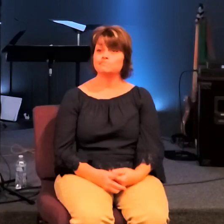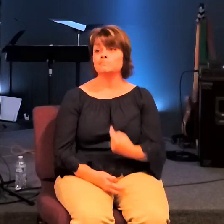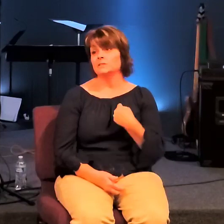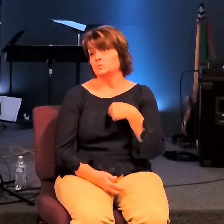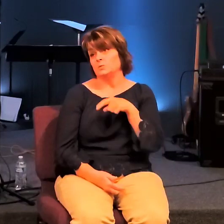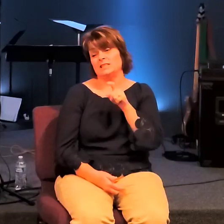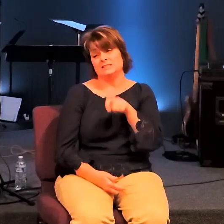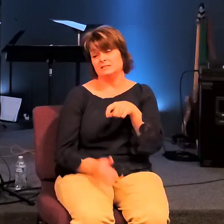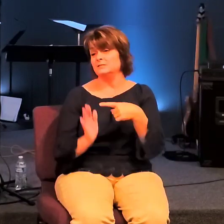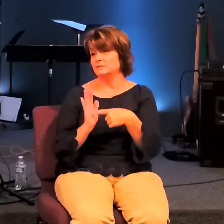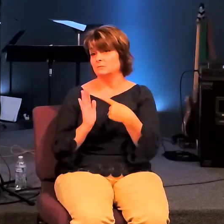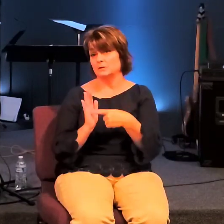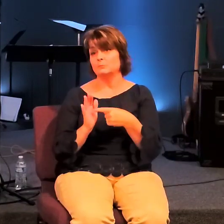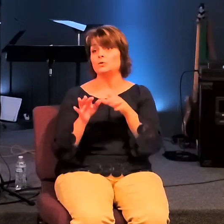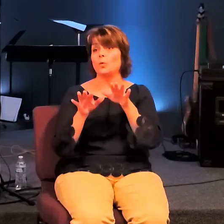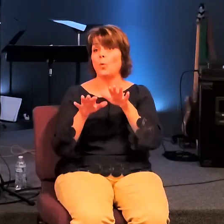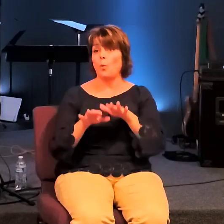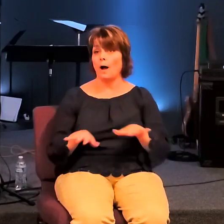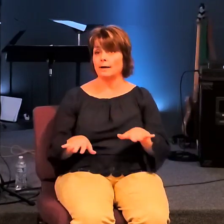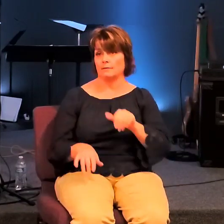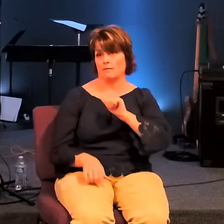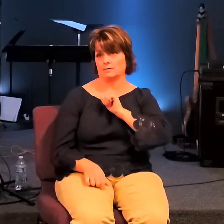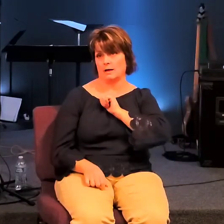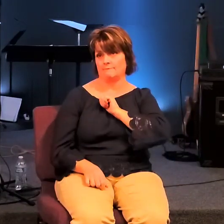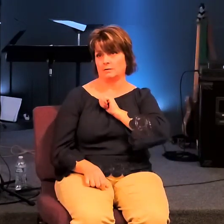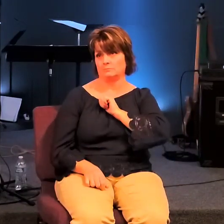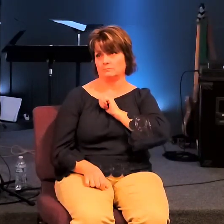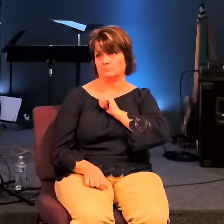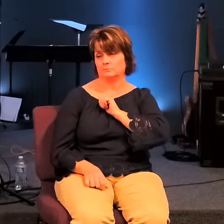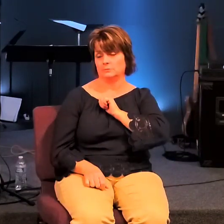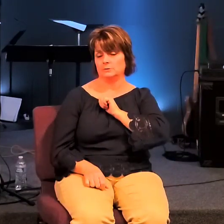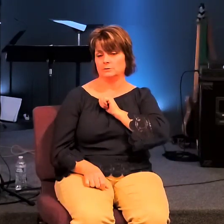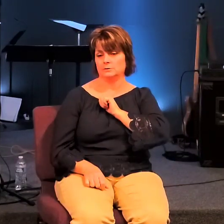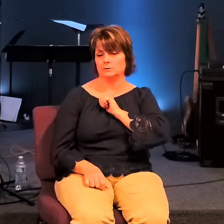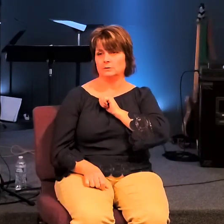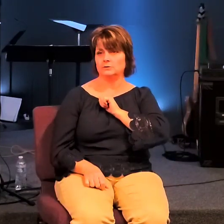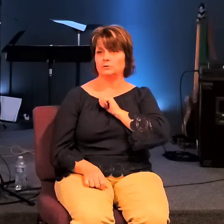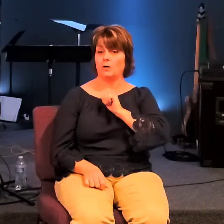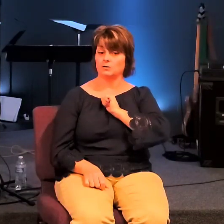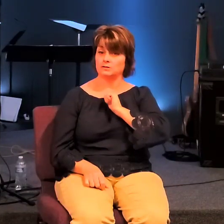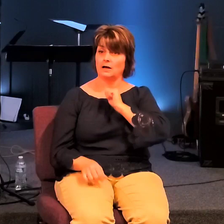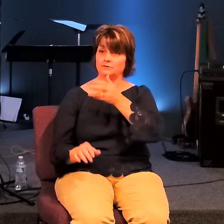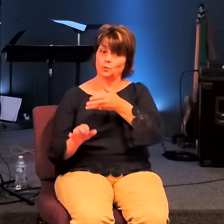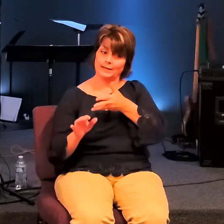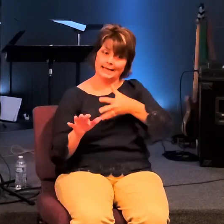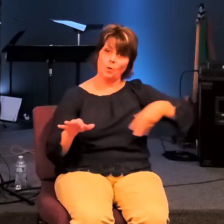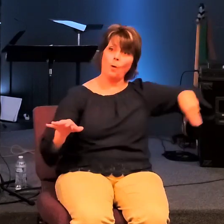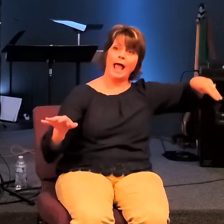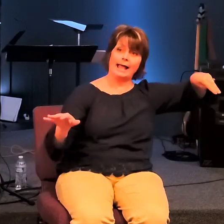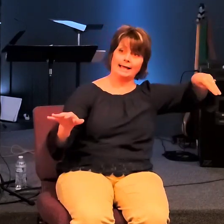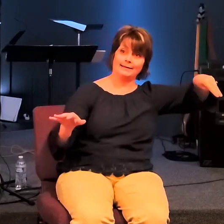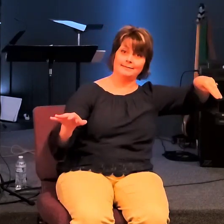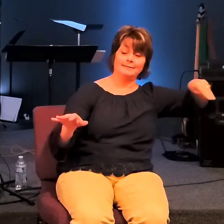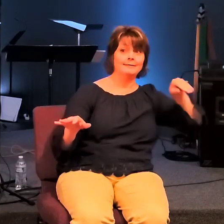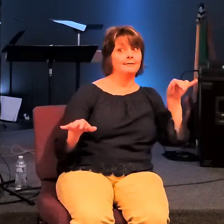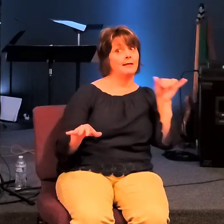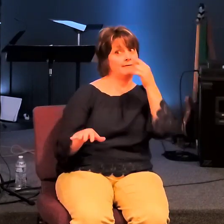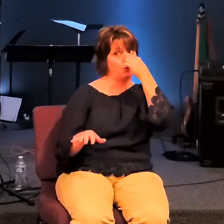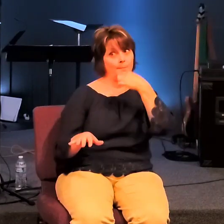ourselves we need to sometimes get ourselves away and in the case of yesterday you know